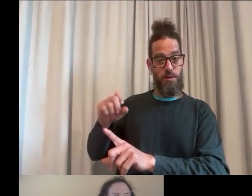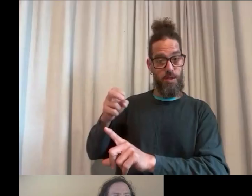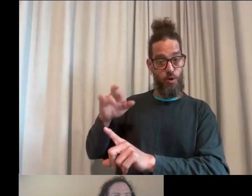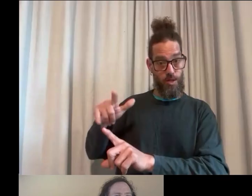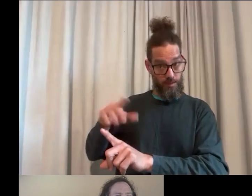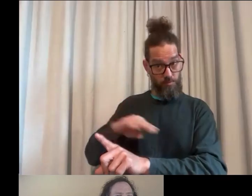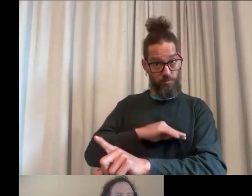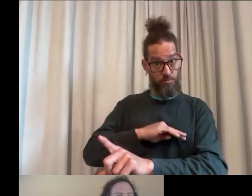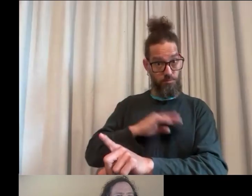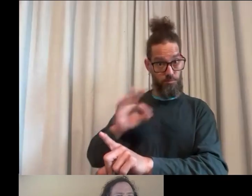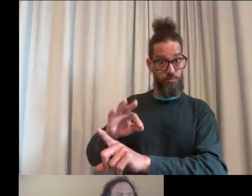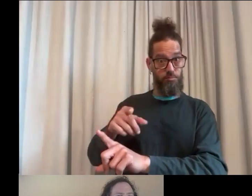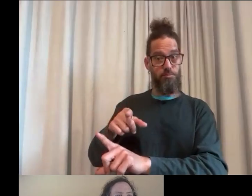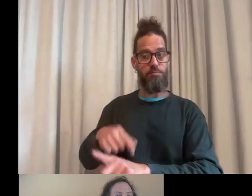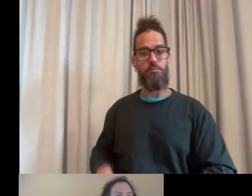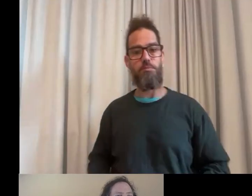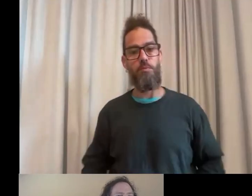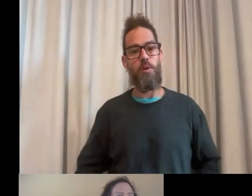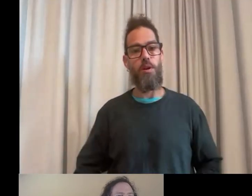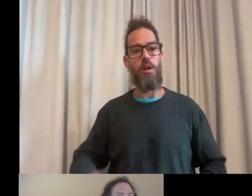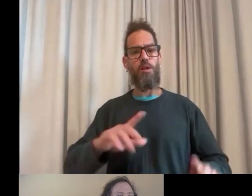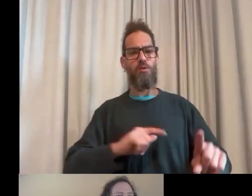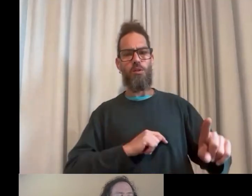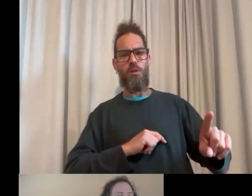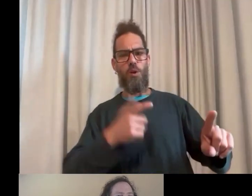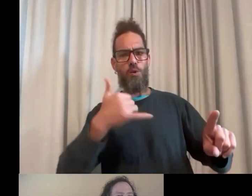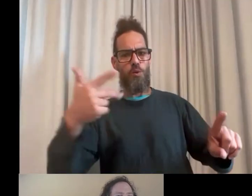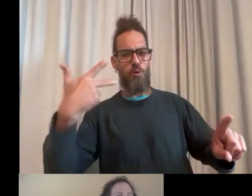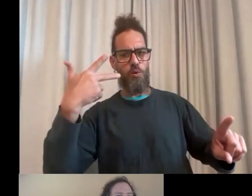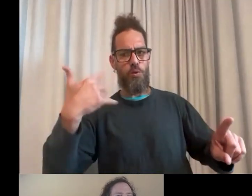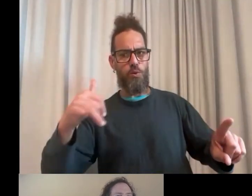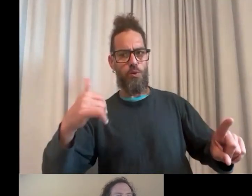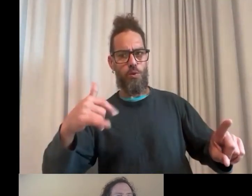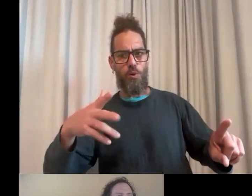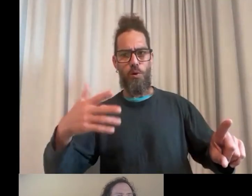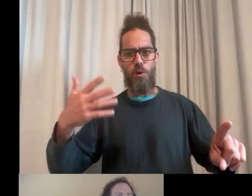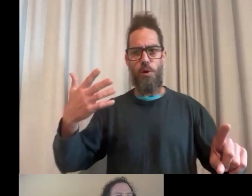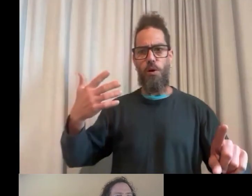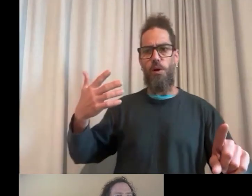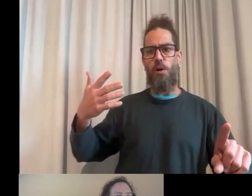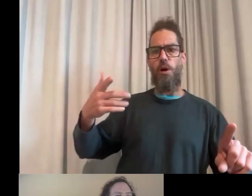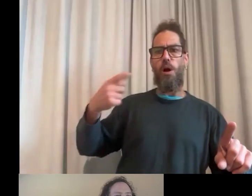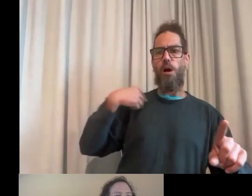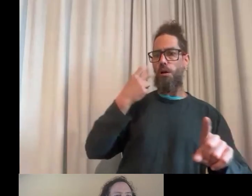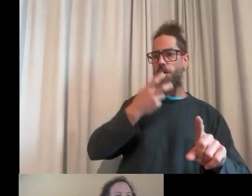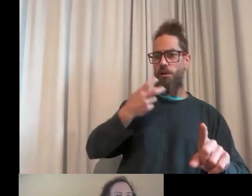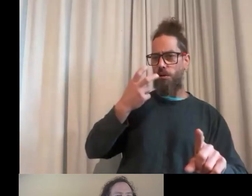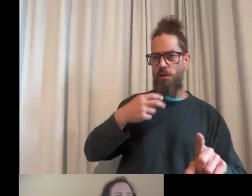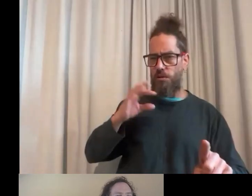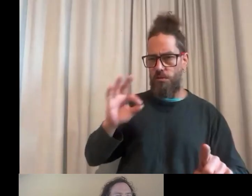Sherri, does that answer it? OK. Here's another question from [? Utguder ?] [? Demir ?]